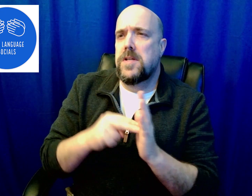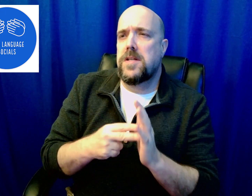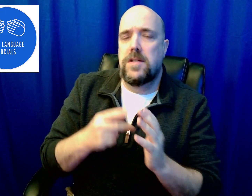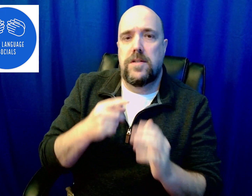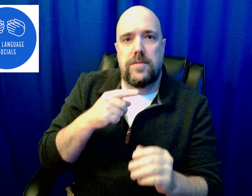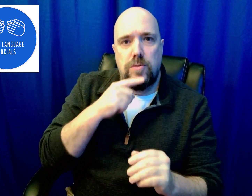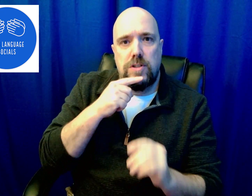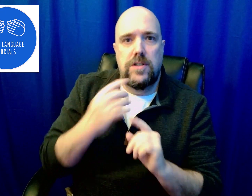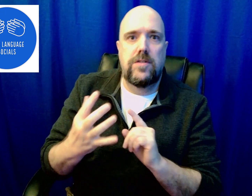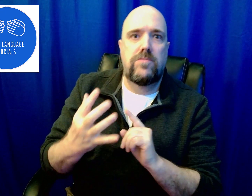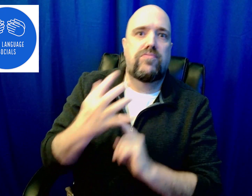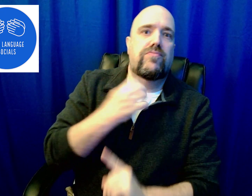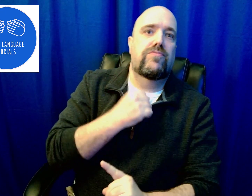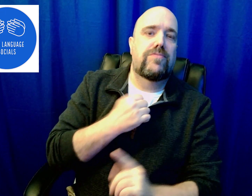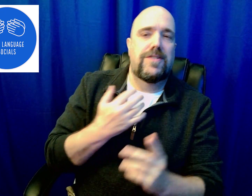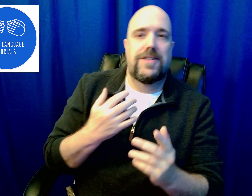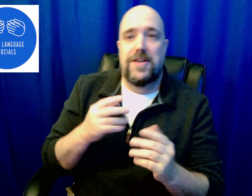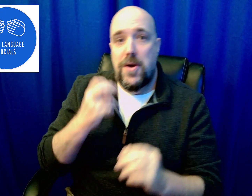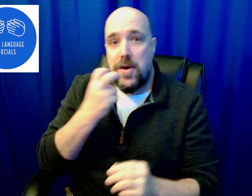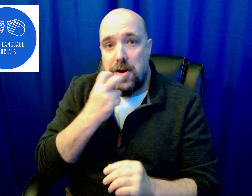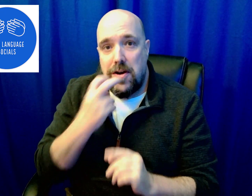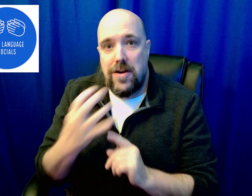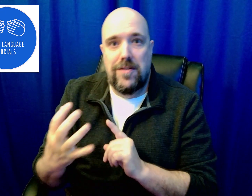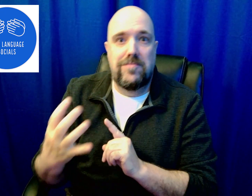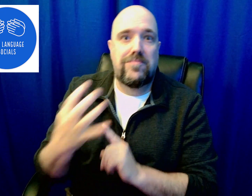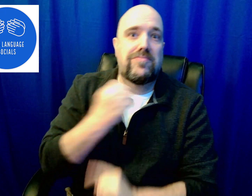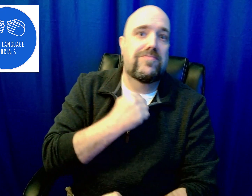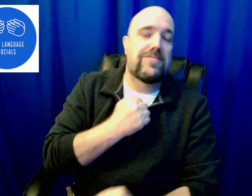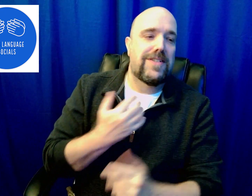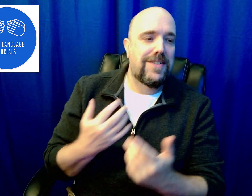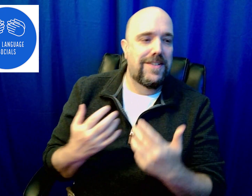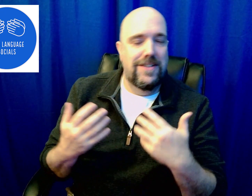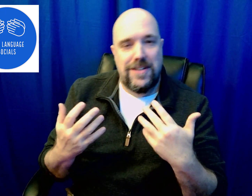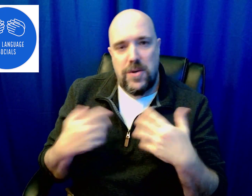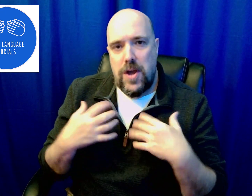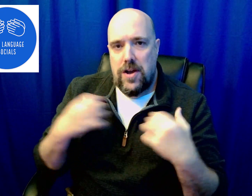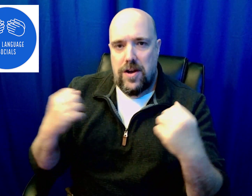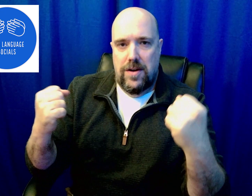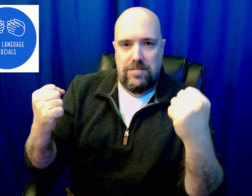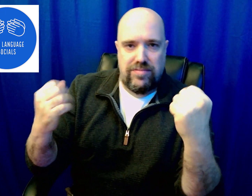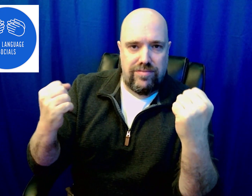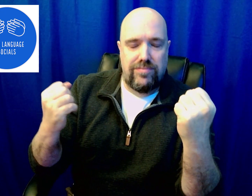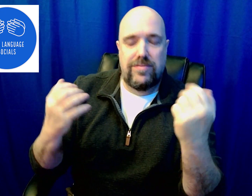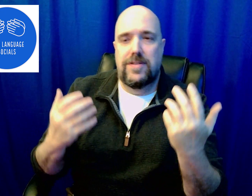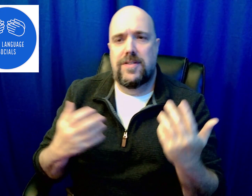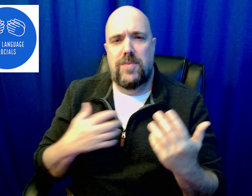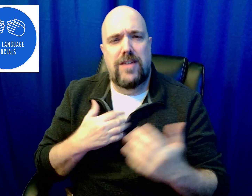What I mean. Hearing or oralism taking over. I just want a space where I can use my ASL.